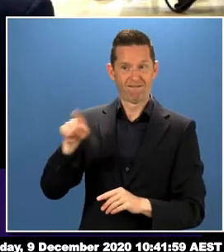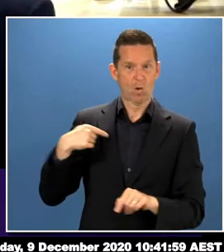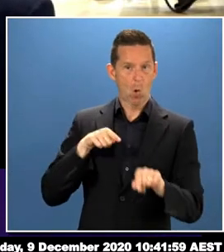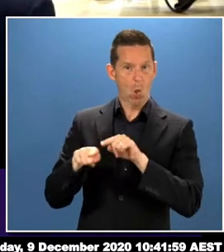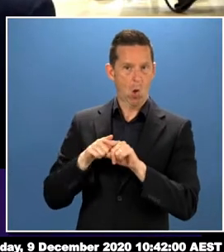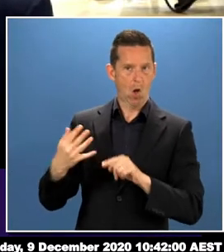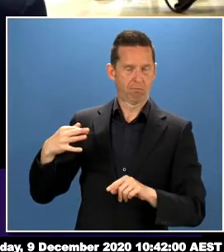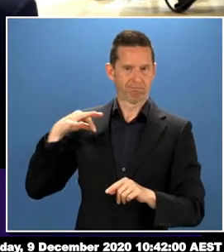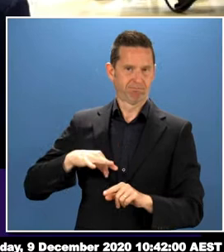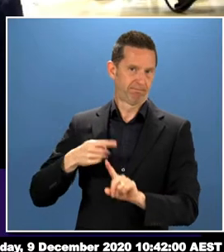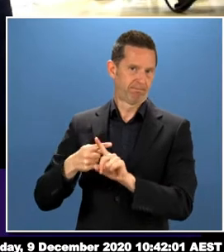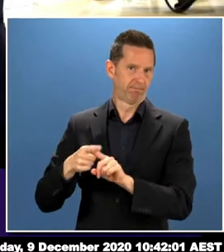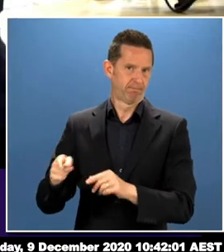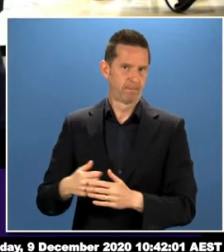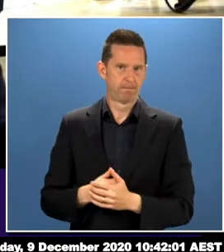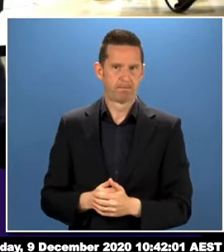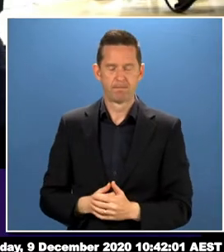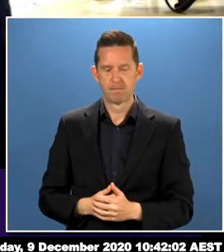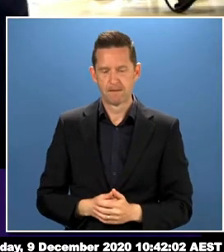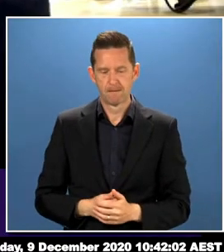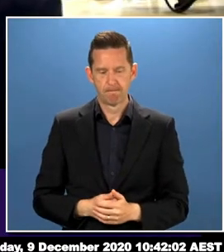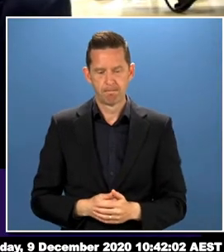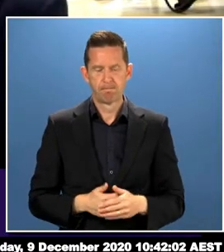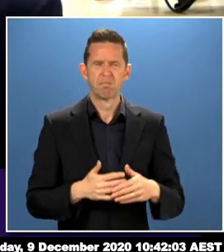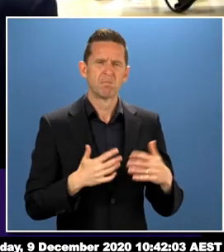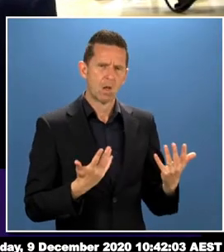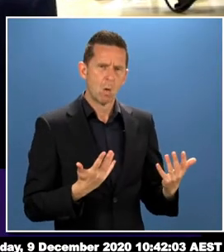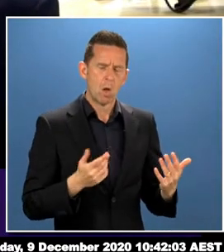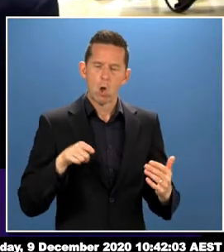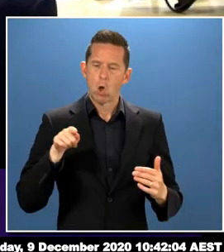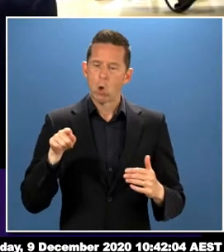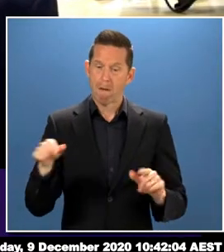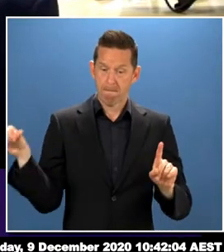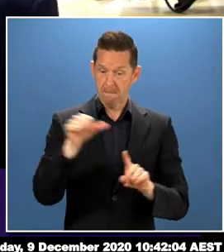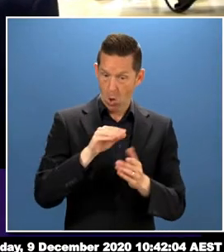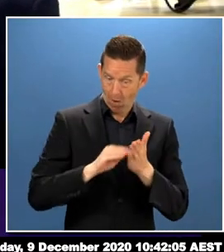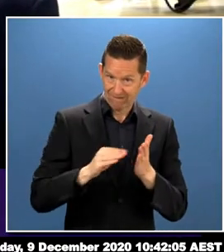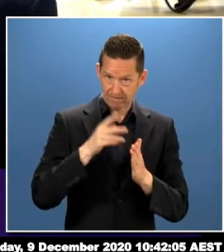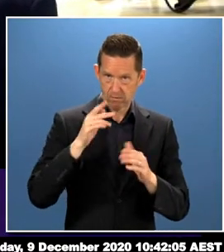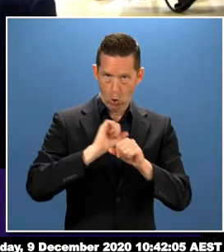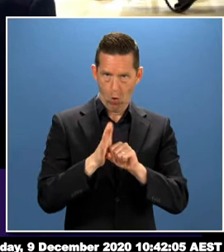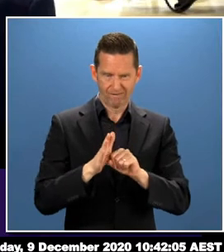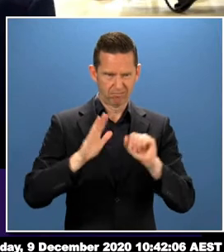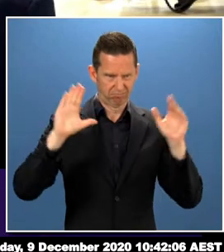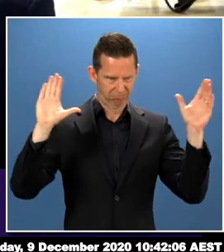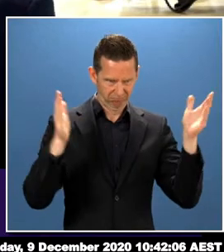Mr Collins, you've come back into the office, haven't you, since COVID. So you are back to a similar routine or building up to that routine, is that right?